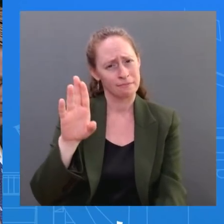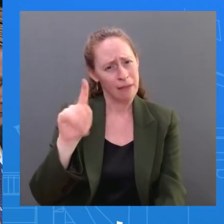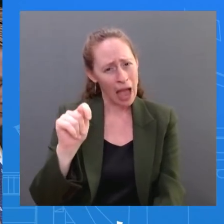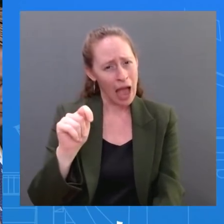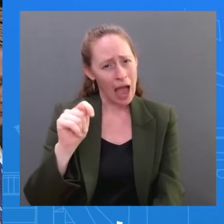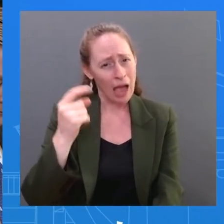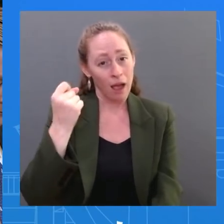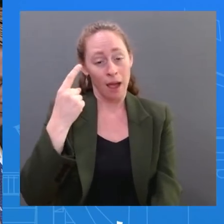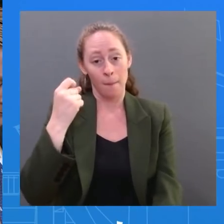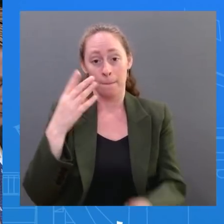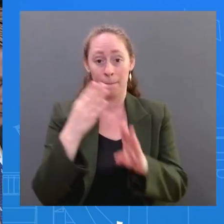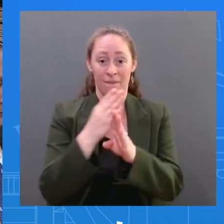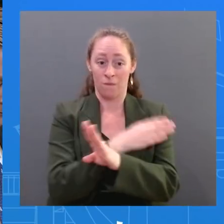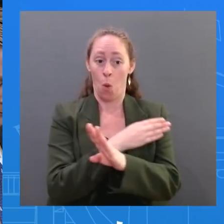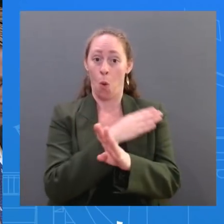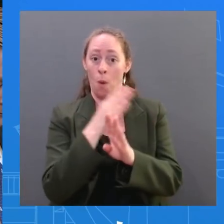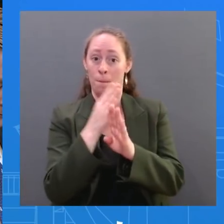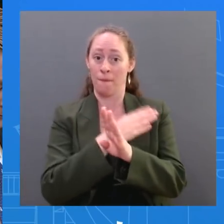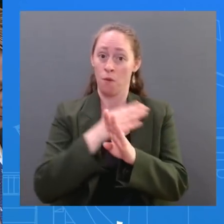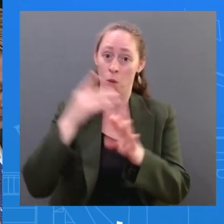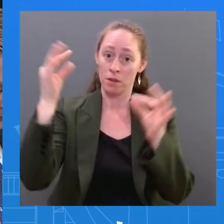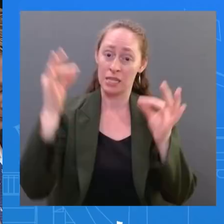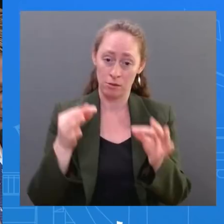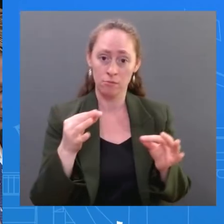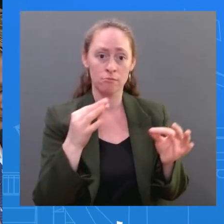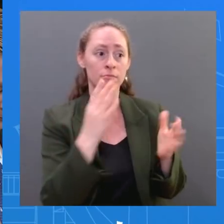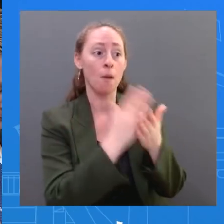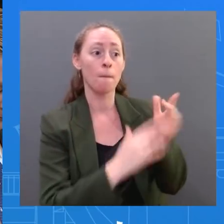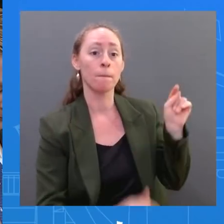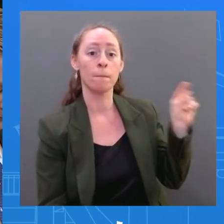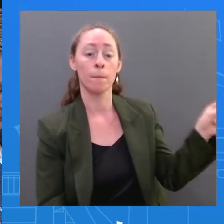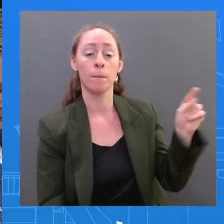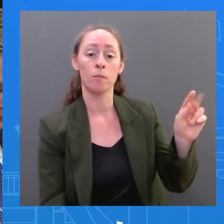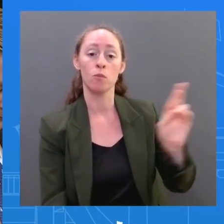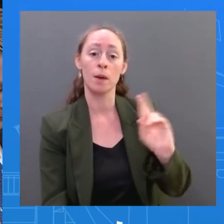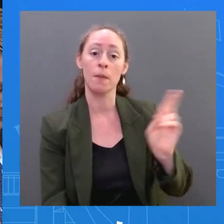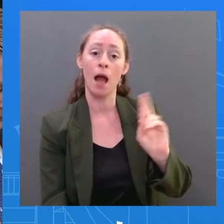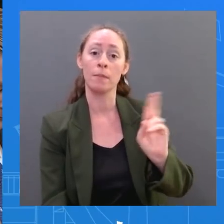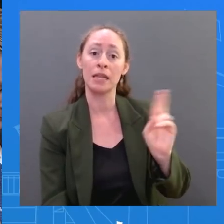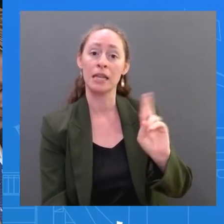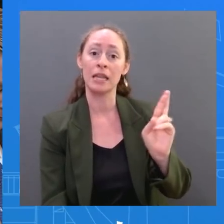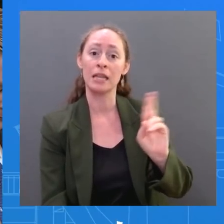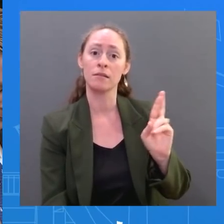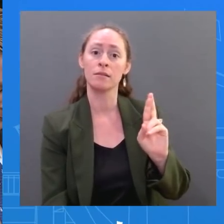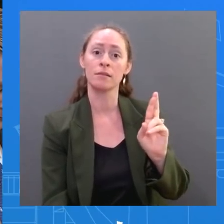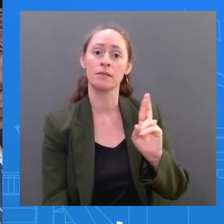to pass a sort of scaled-down bill. We heard the President today talk passionately about a case --